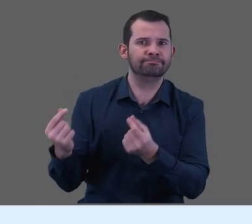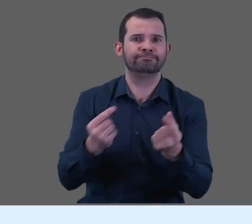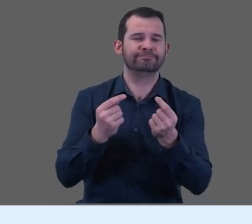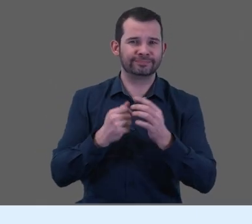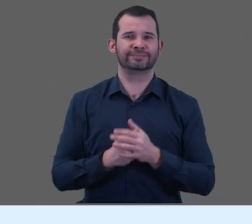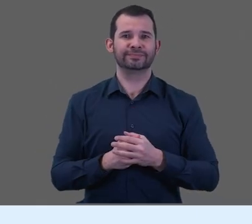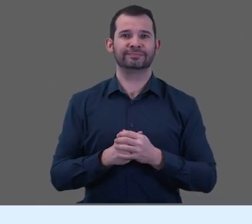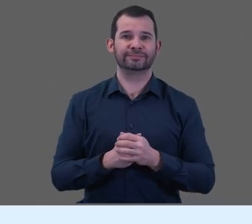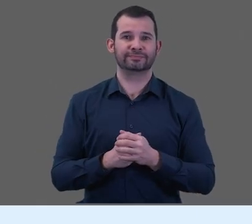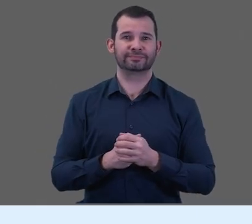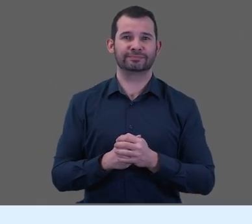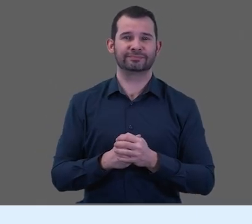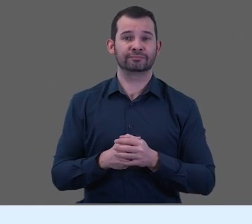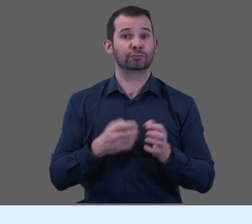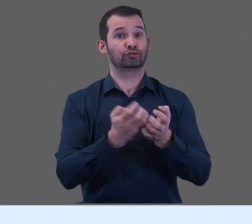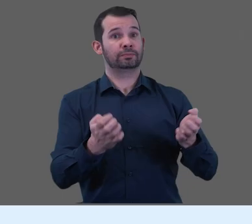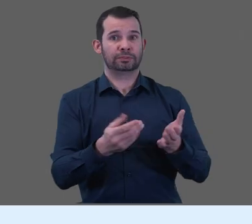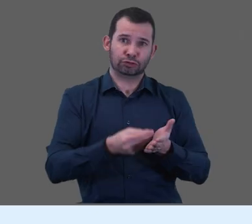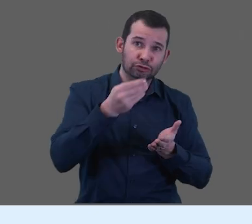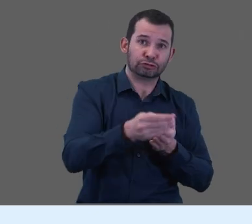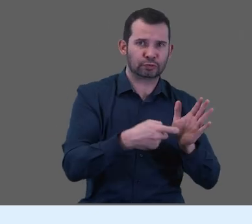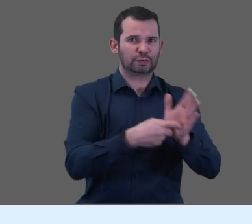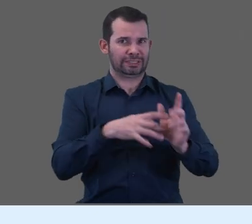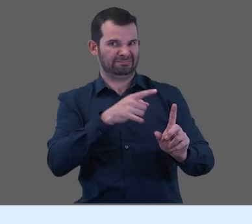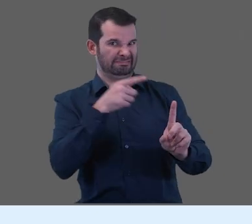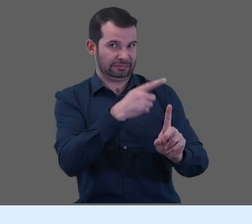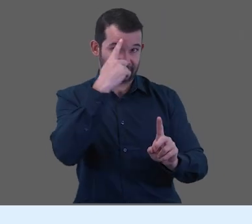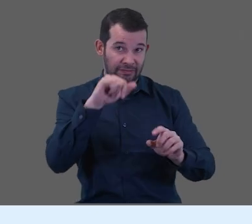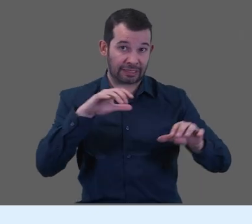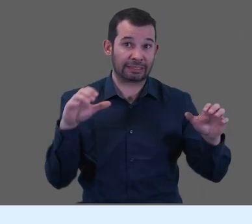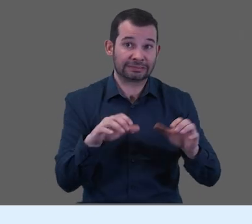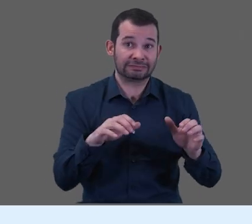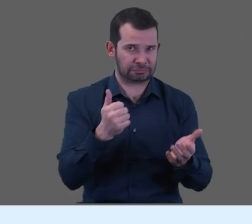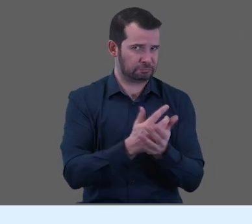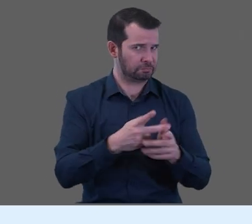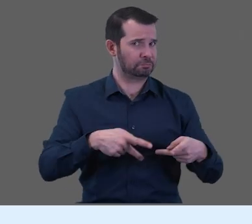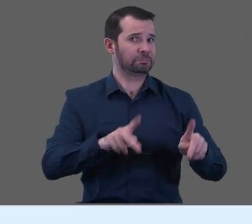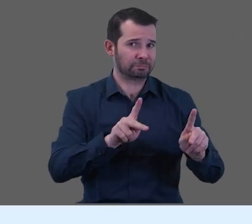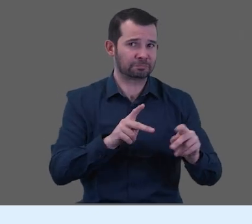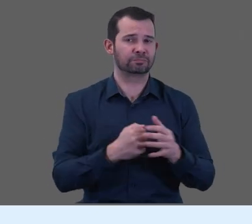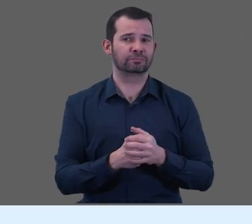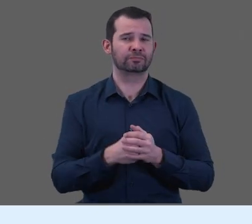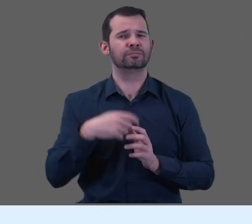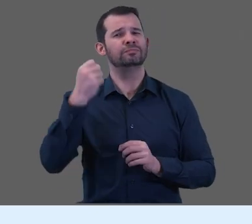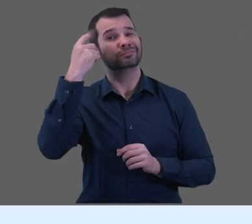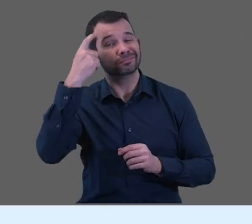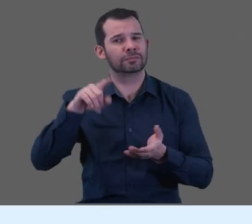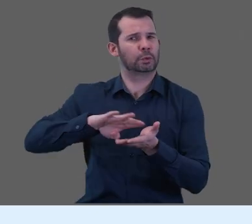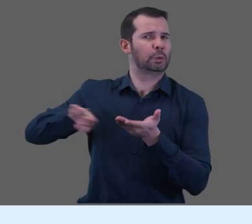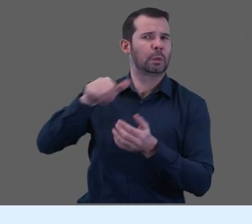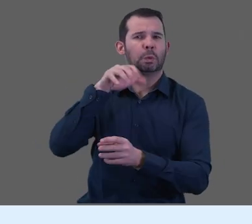to complete the activity. Equipment purchases required specifically for the activity are eligible.